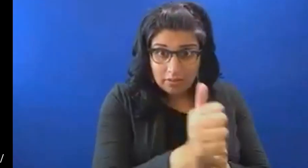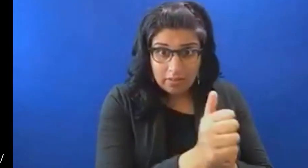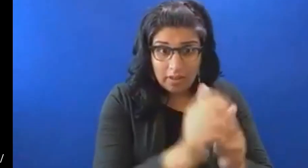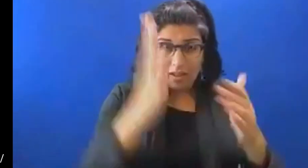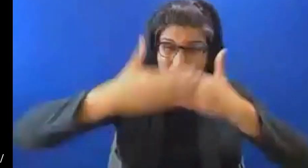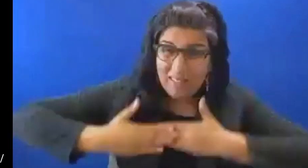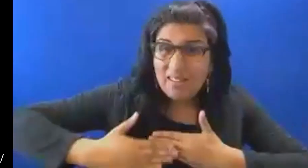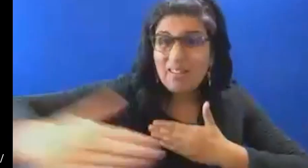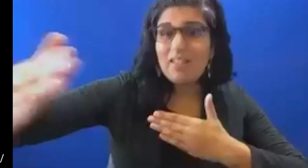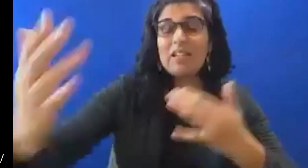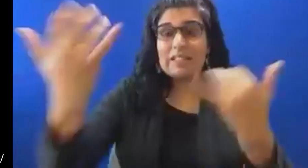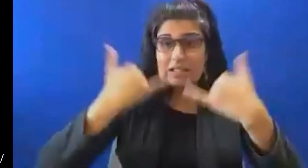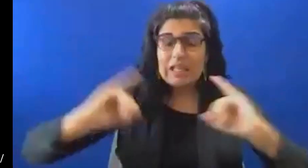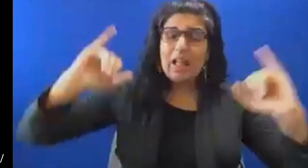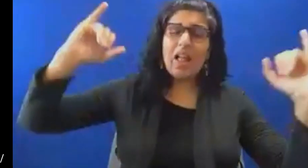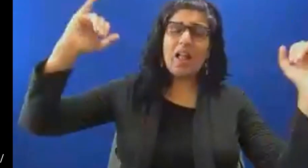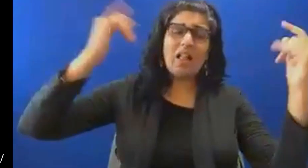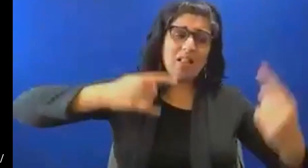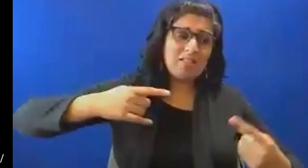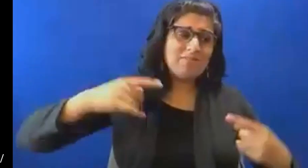because, in a lot of ways, those rights have yet to be implemented.